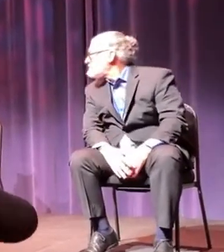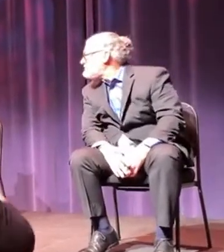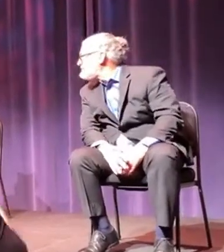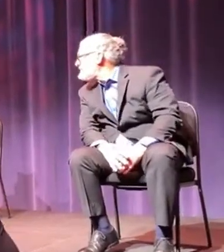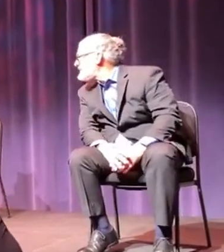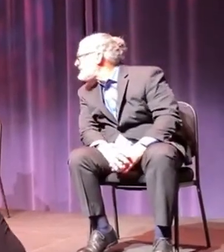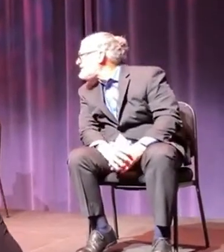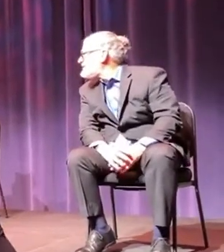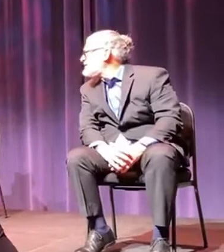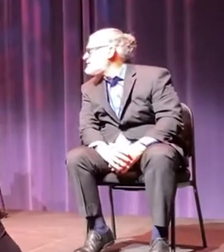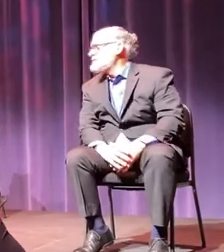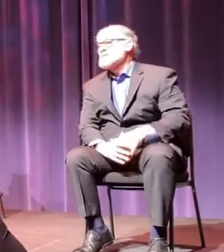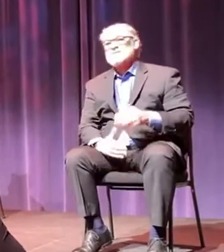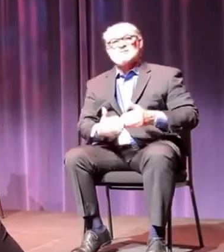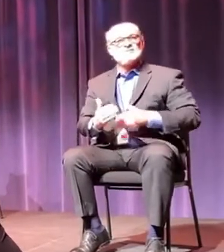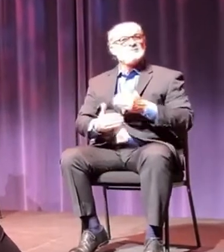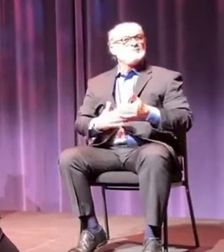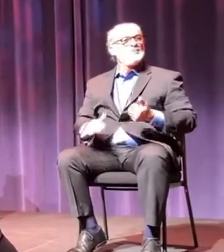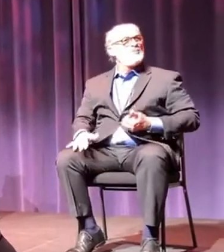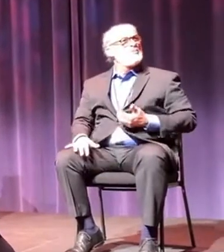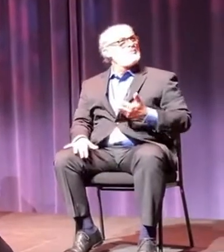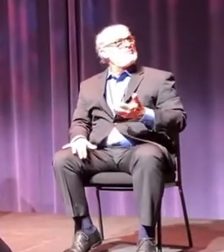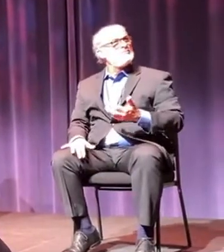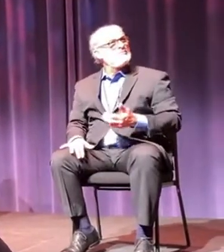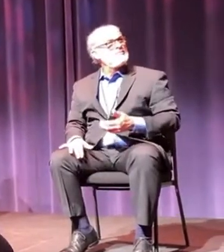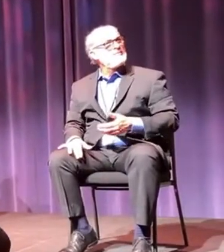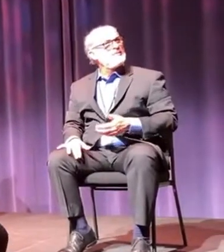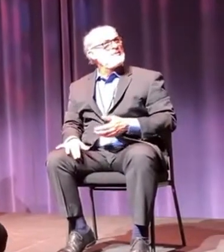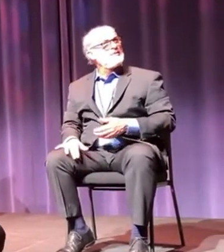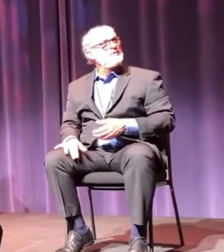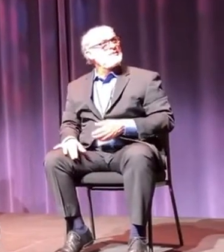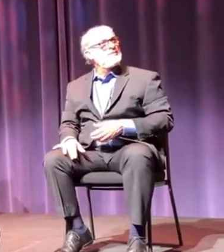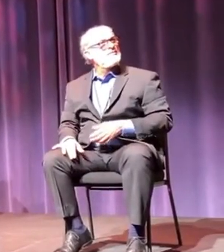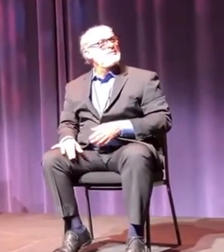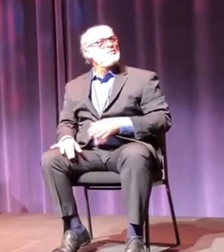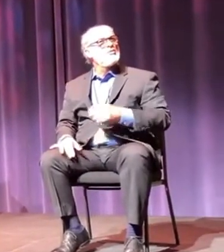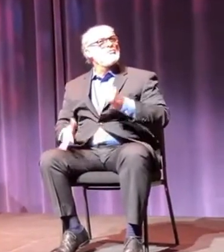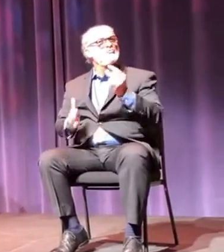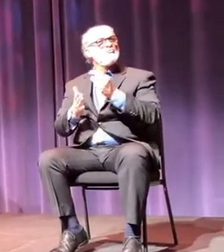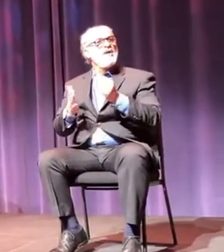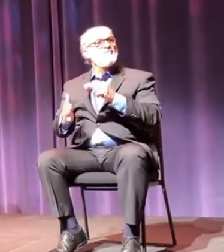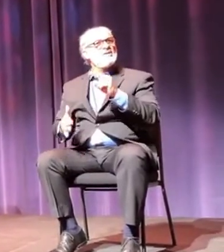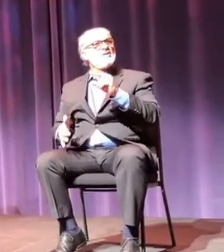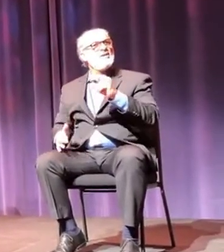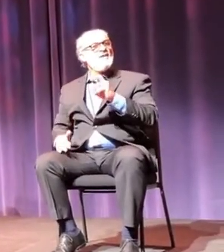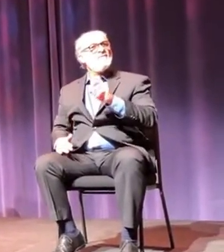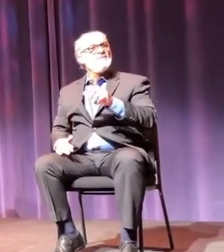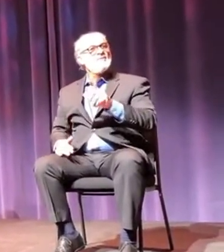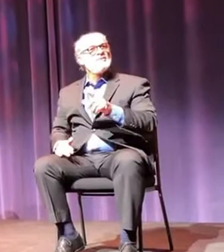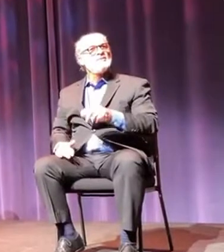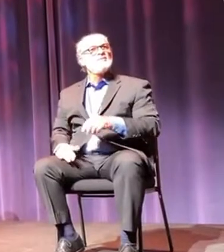This next poem is after Gerard Way's graphic novel, Killjoys, sorry.